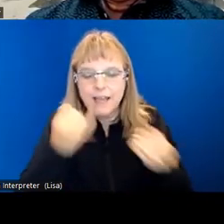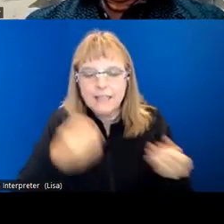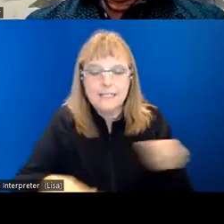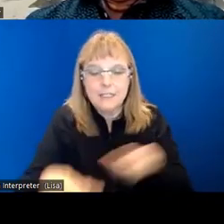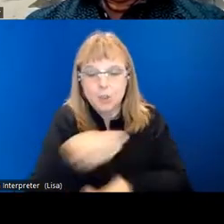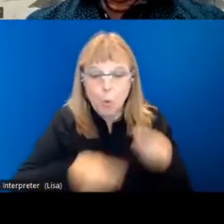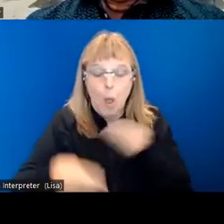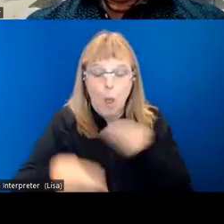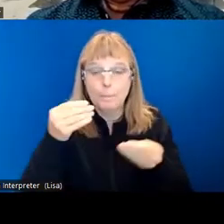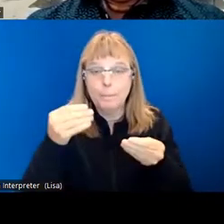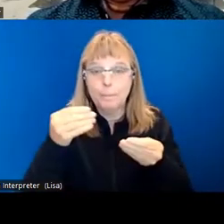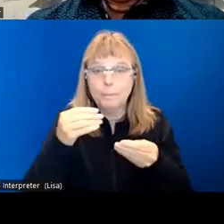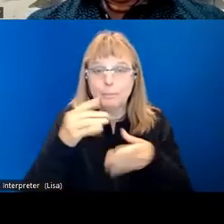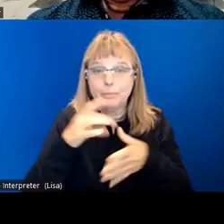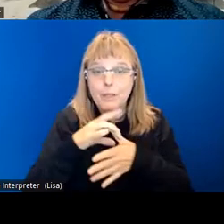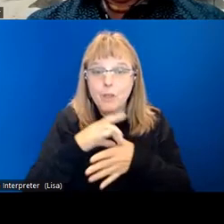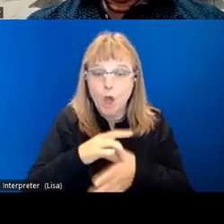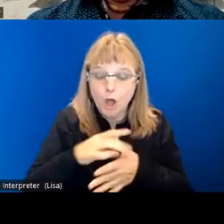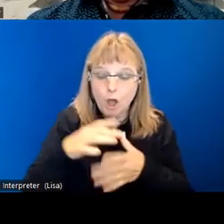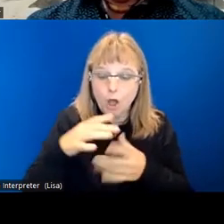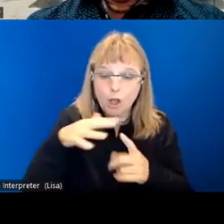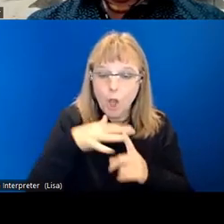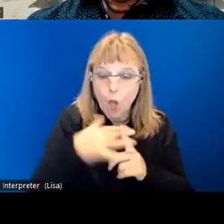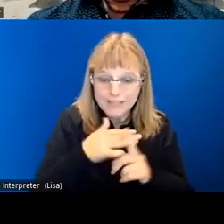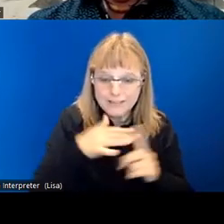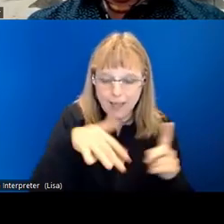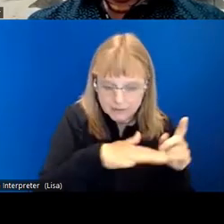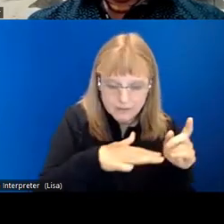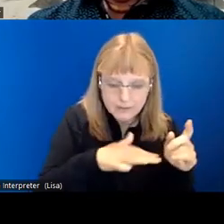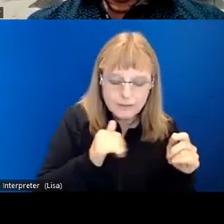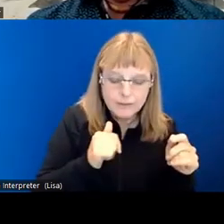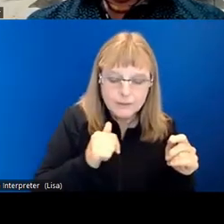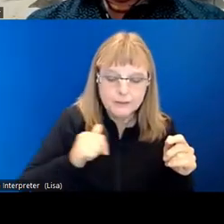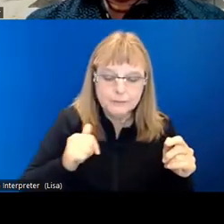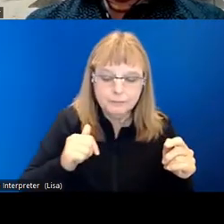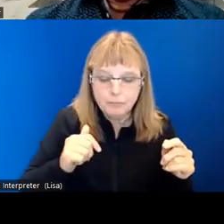sometimes is really effective. A show that I was with that had performed at my festival,